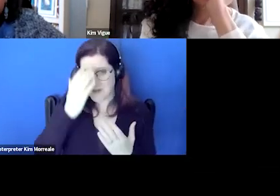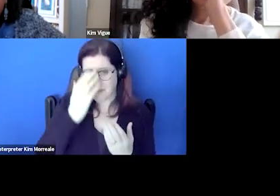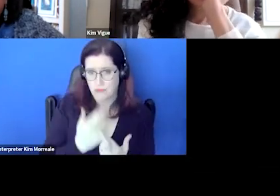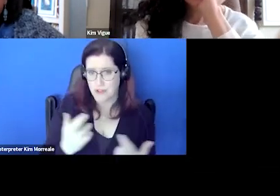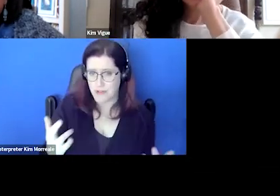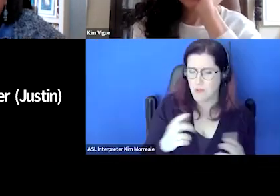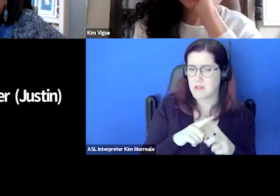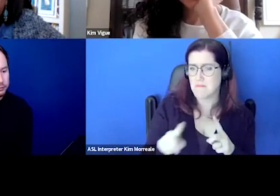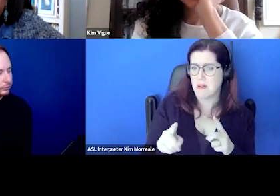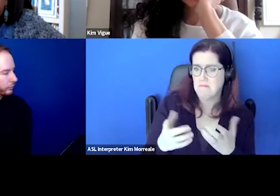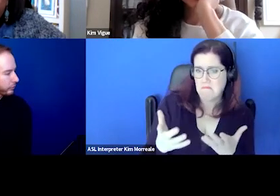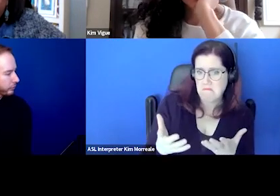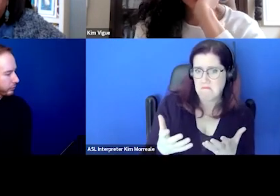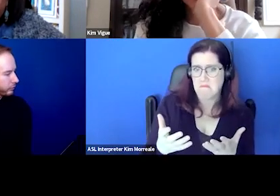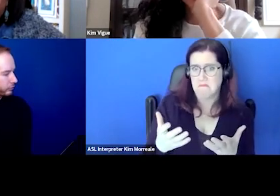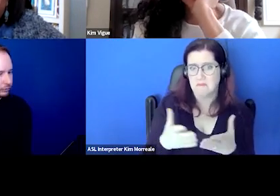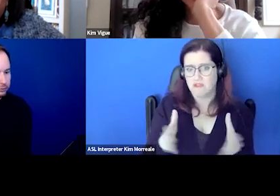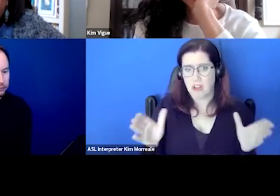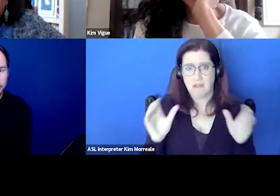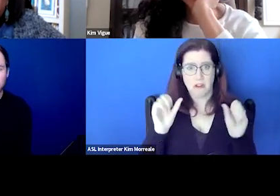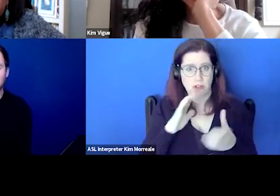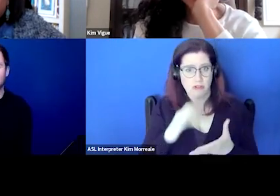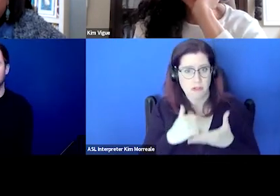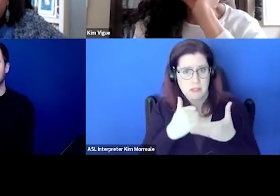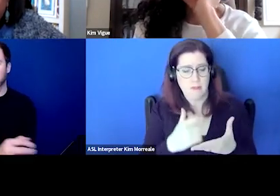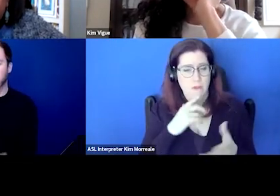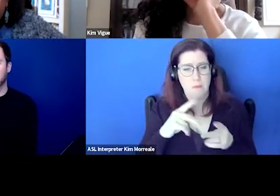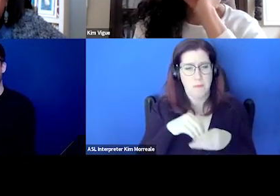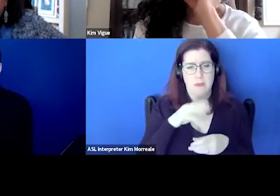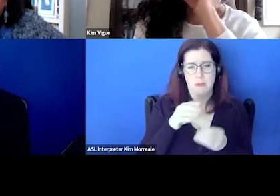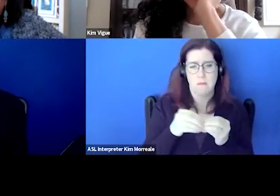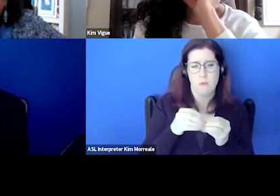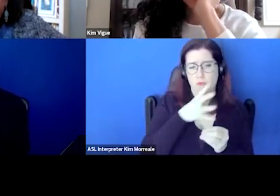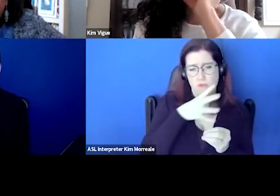but can you just generally help out for folks in those more rural areas,